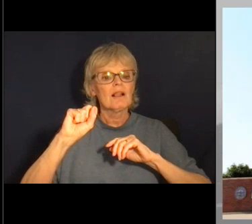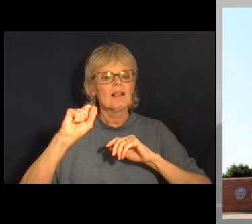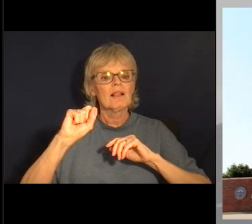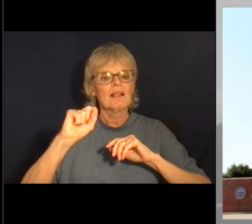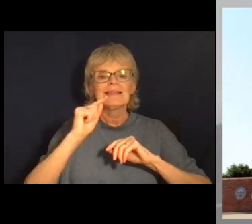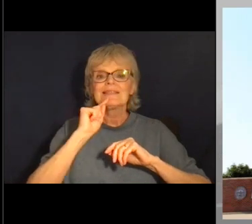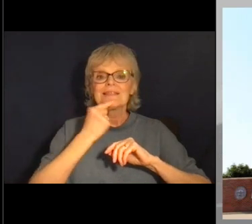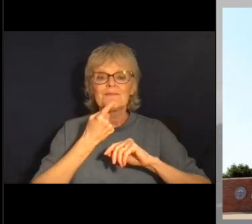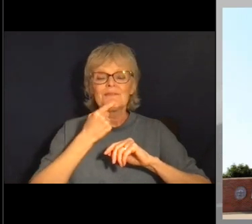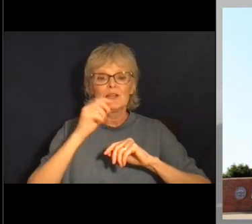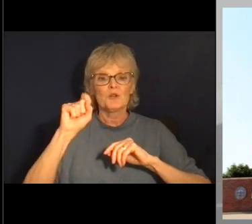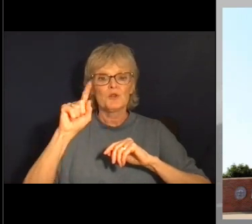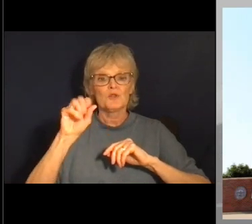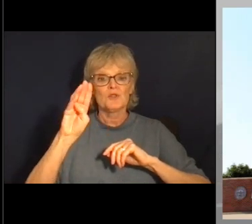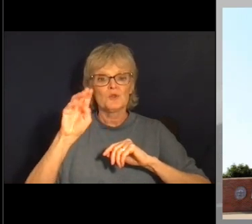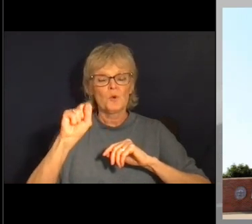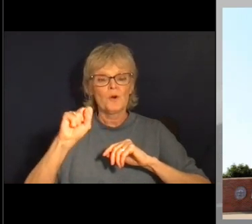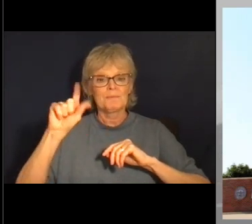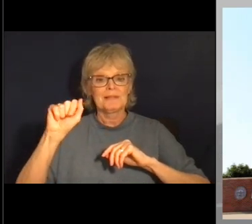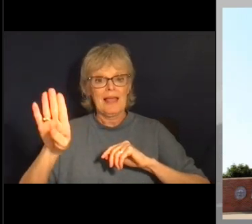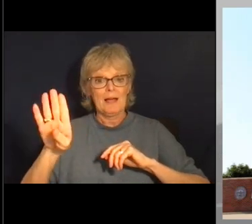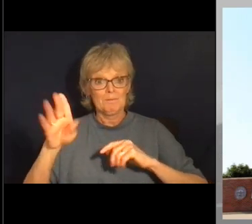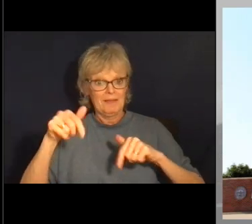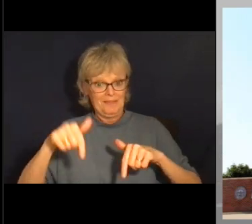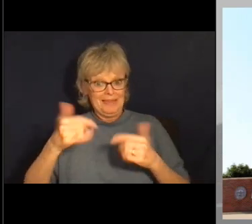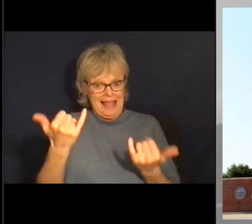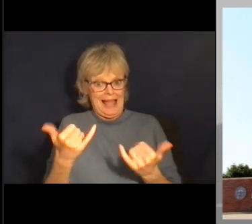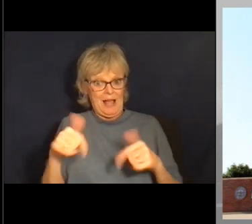I'm coming to you live from, you know, NOAA's own building here.